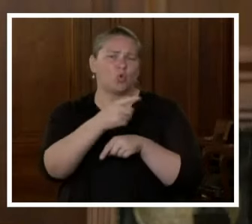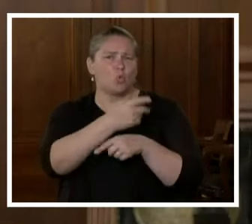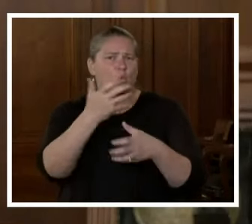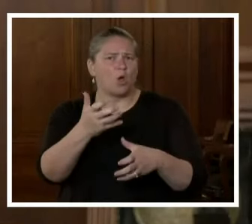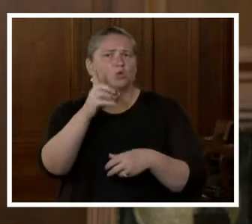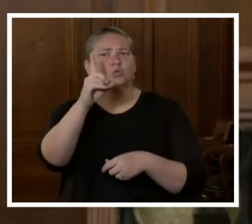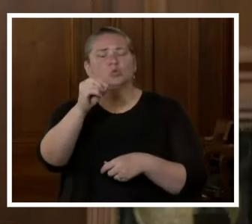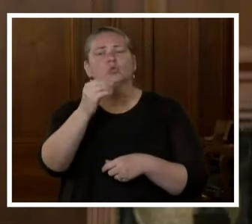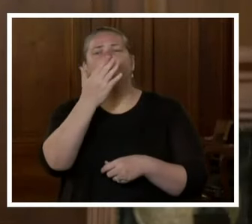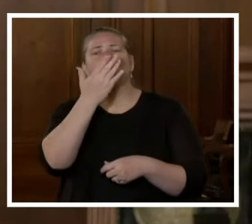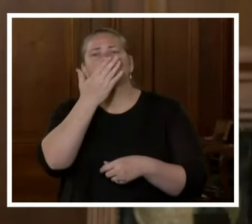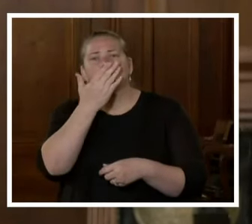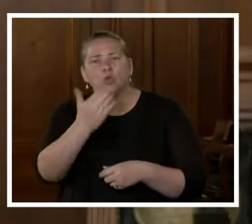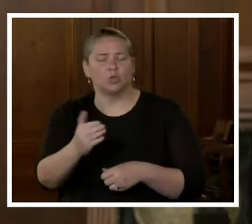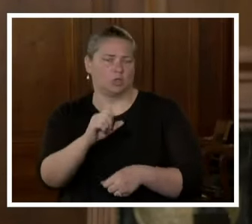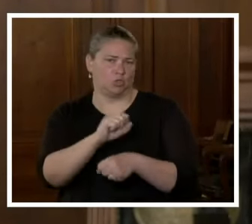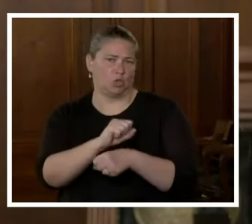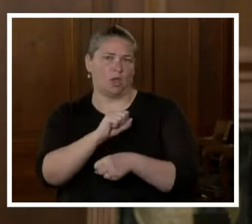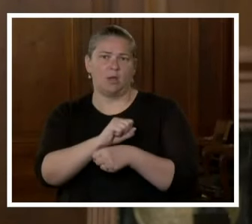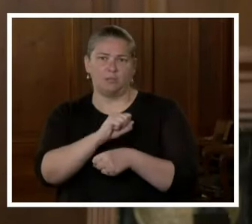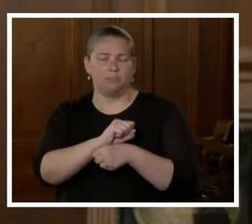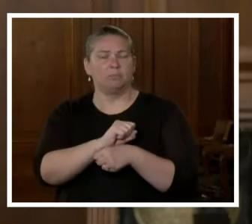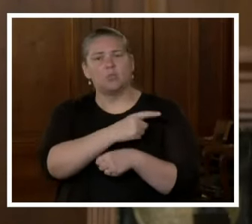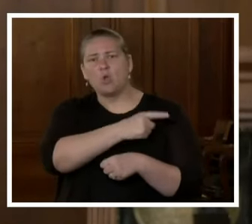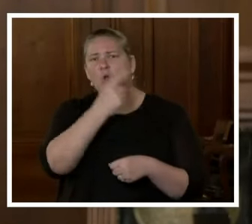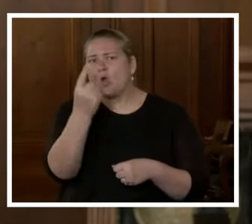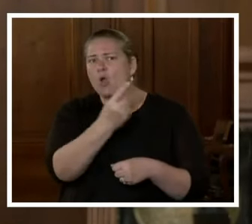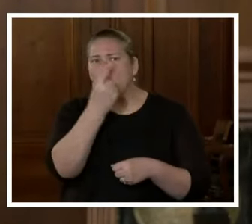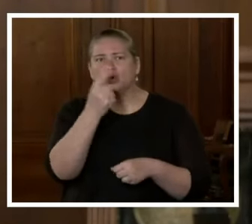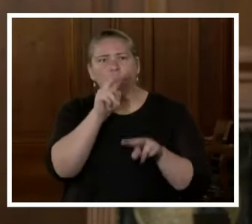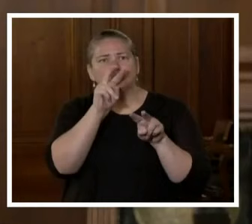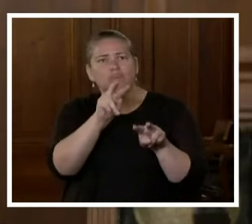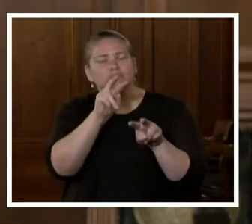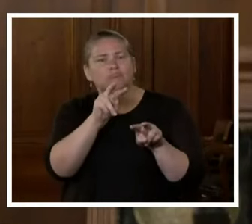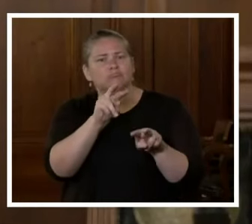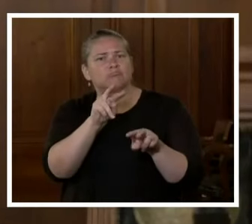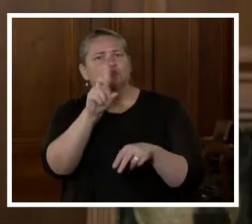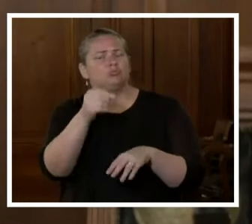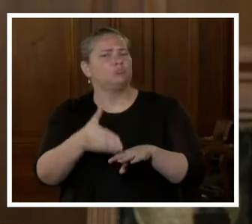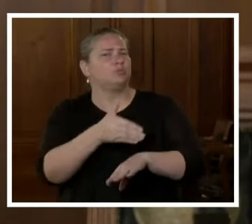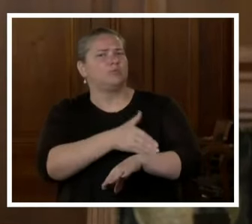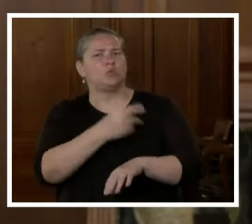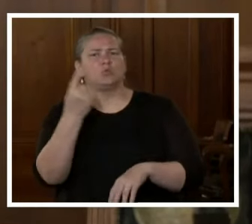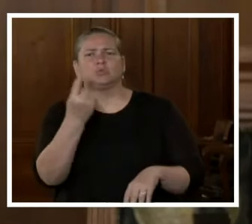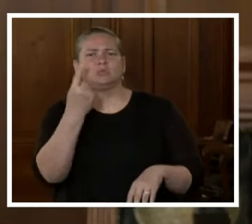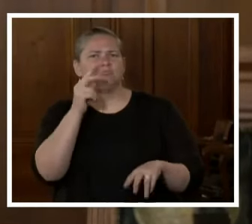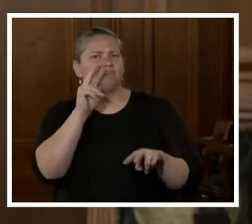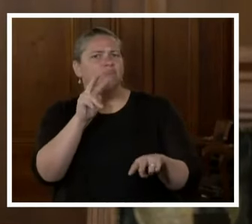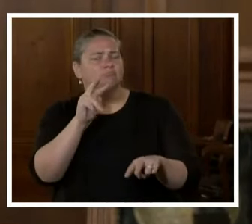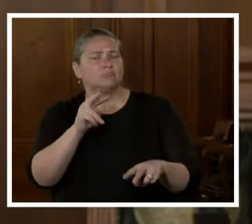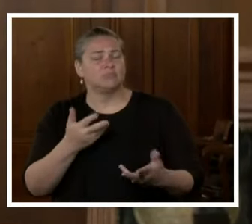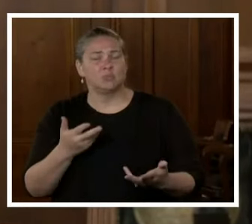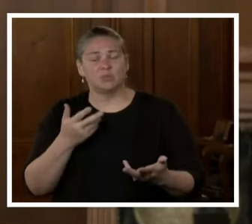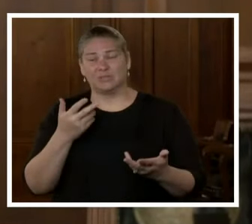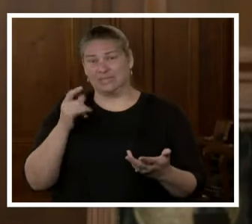YOU MODIFY WHEN YOU HAVE TO PULL BACK SOME OF THESE ORDERS. [NOT AUDIBLE] THE QUESTION IS IF OR WHEN WE